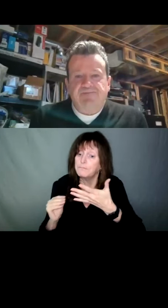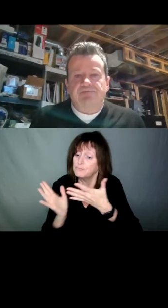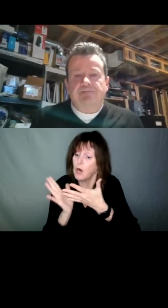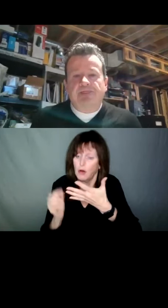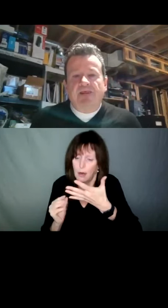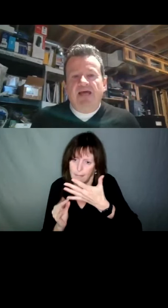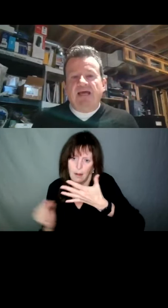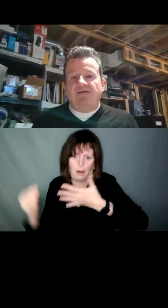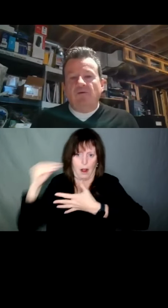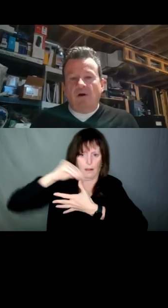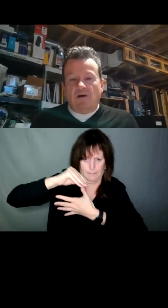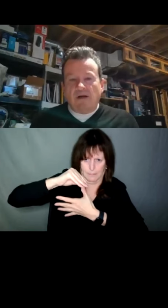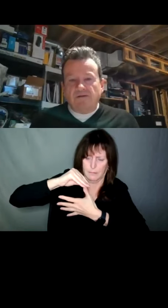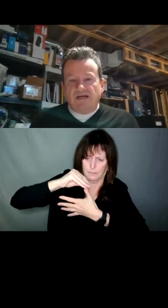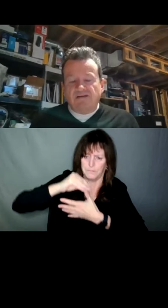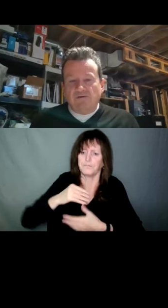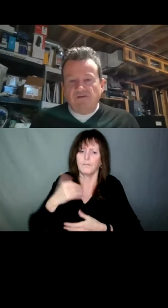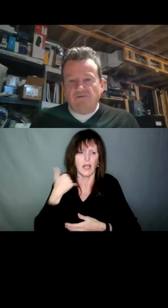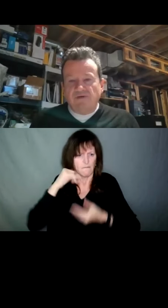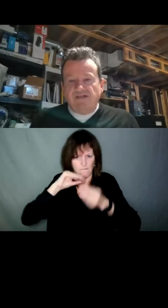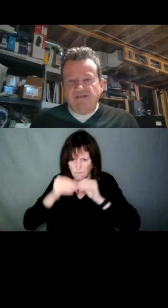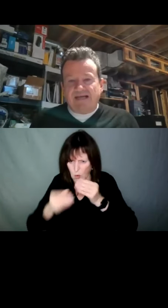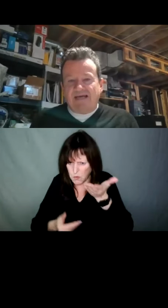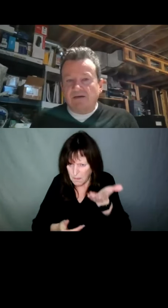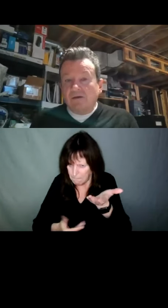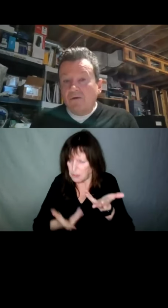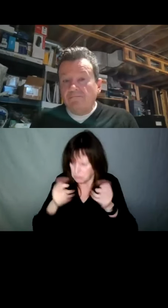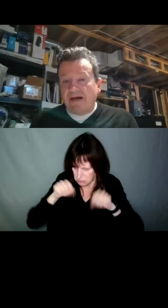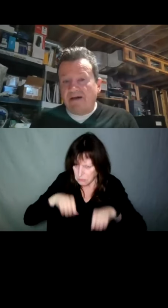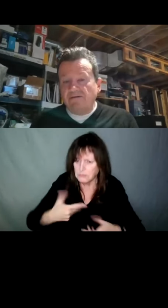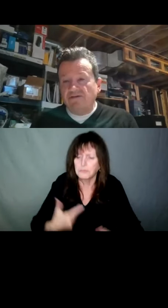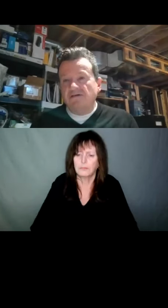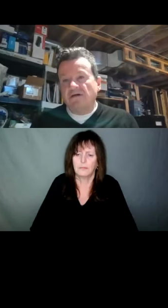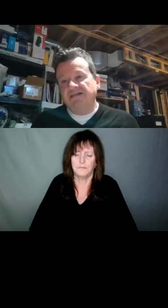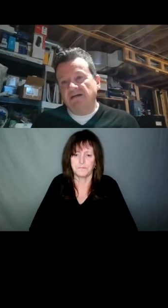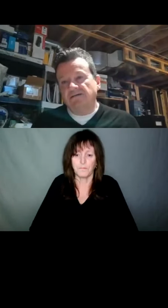priority group. There's a website and a phone number to be able to access